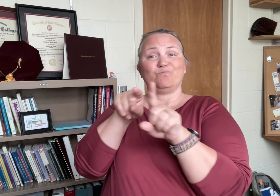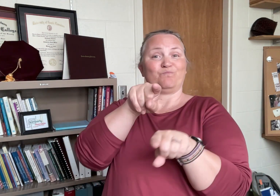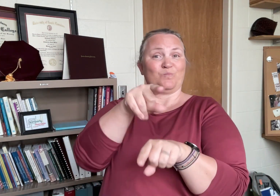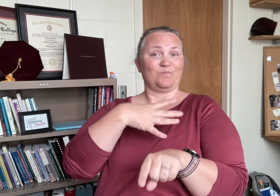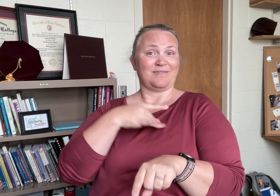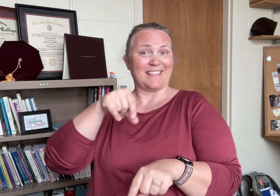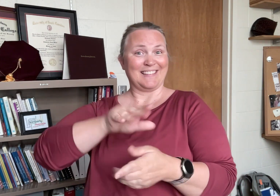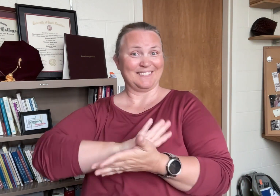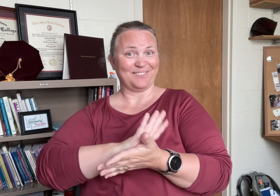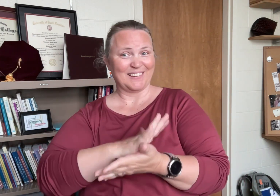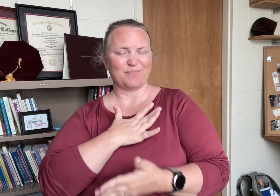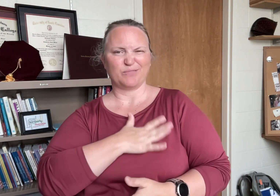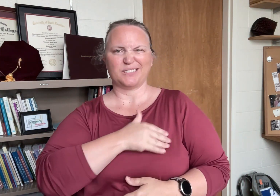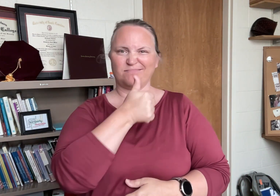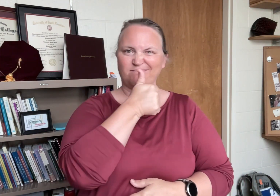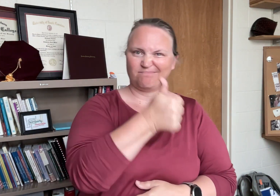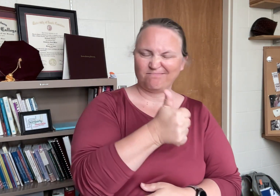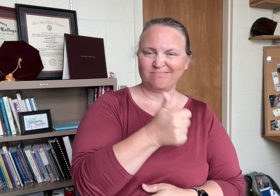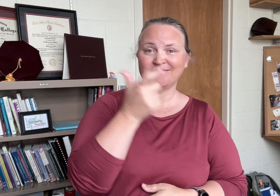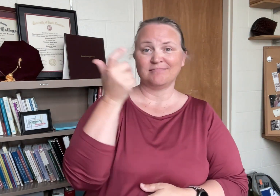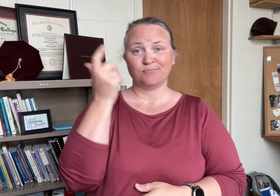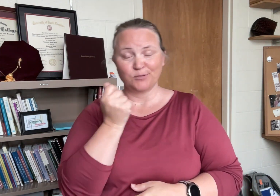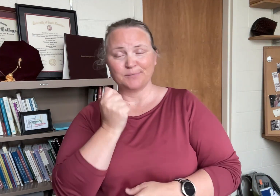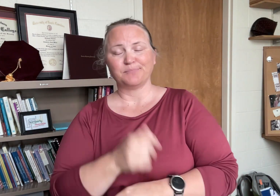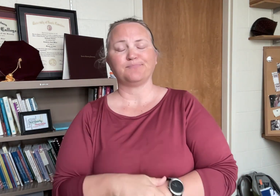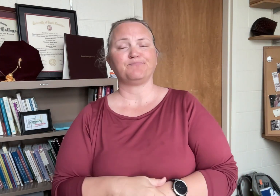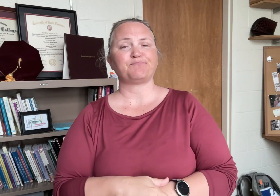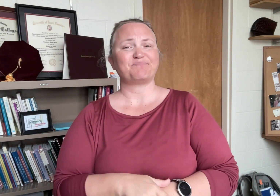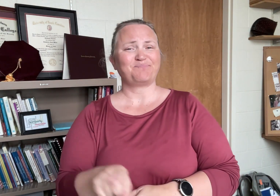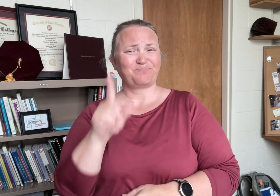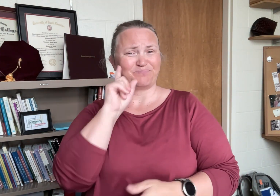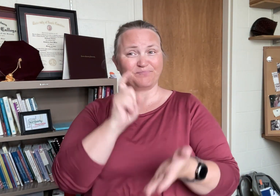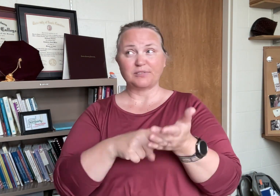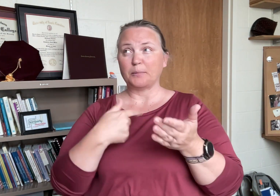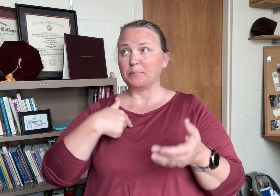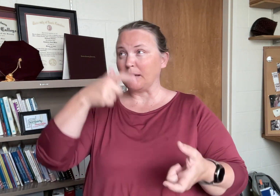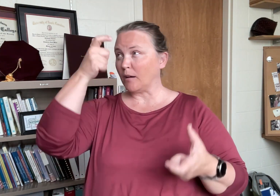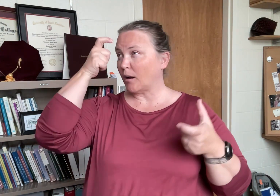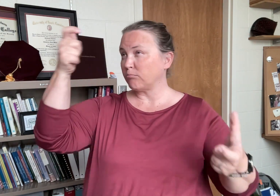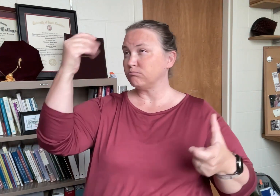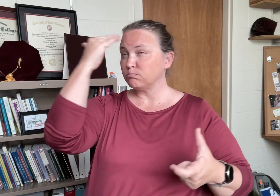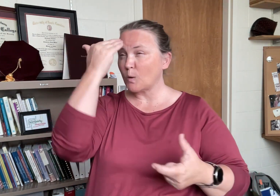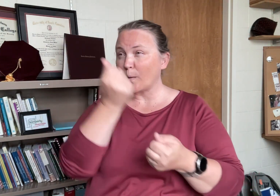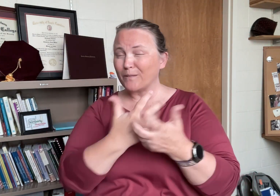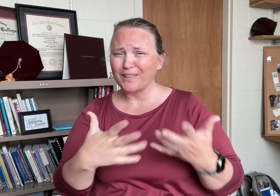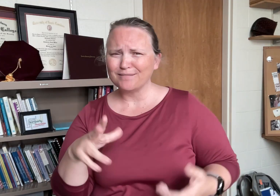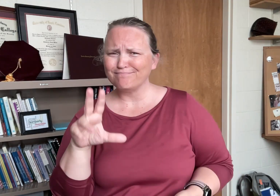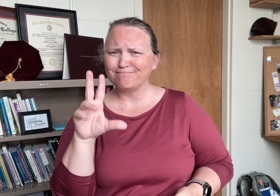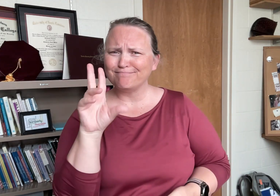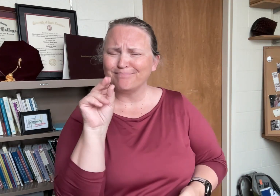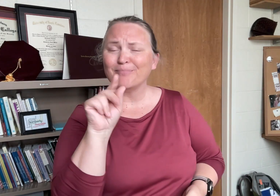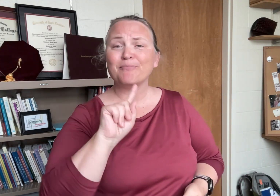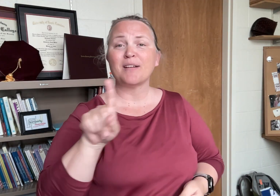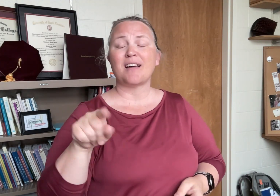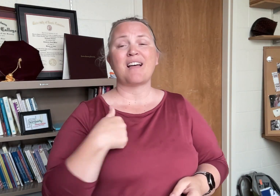Also, if you liked the video, like and subscribe. And of course, obviously, I don't know everything, but I am really committed